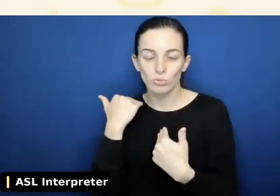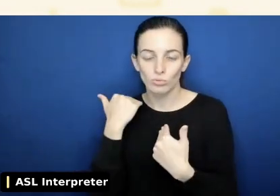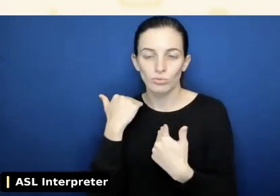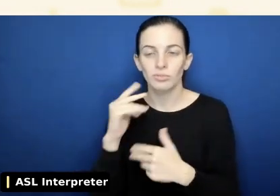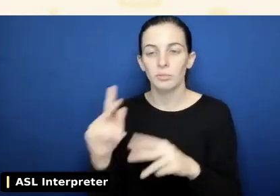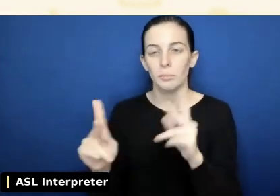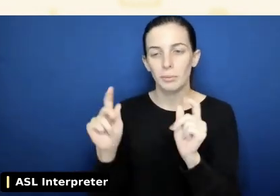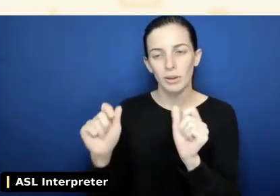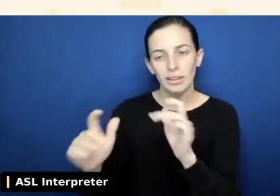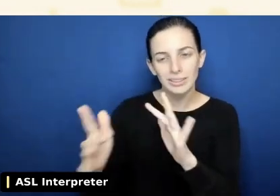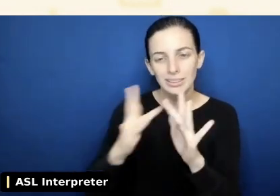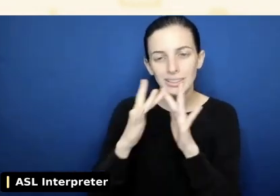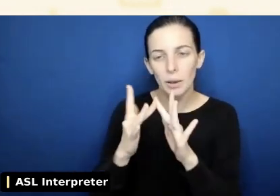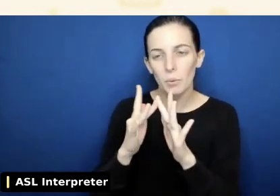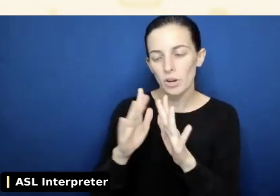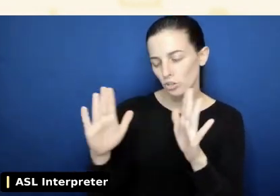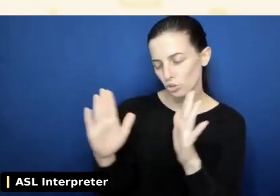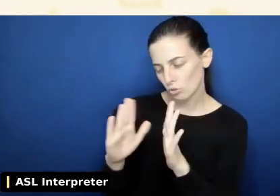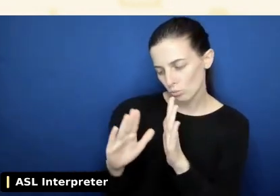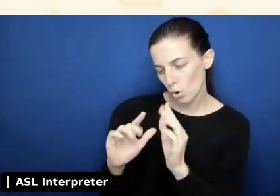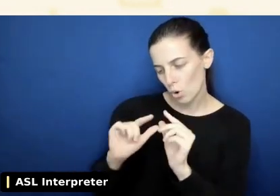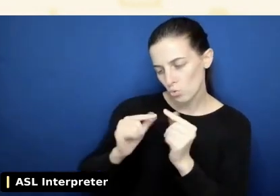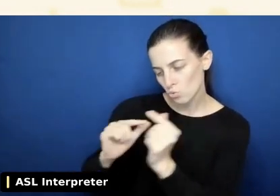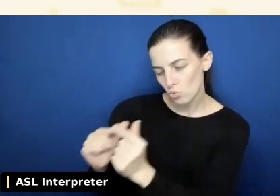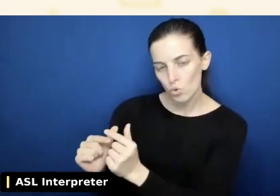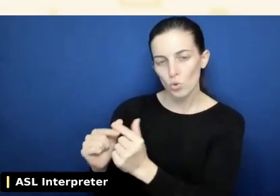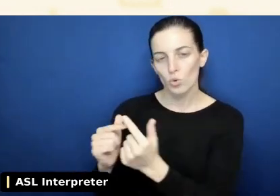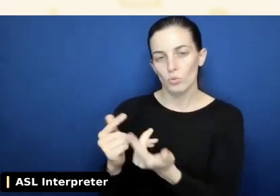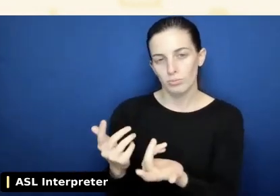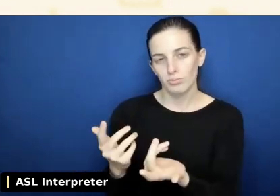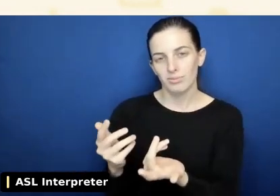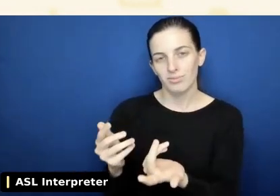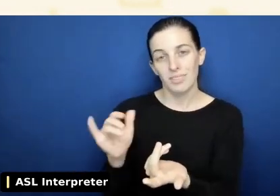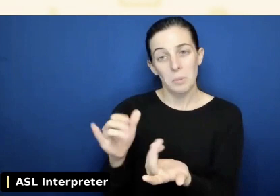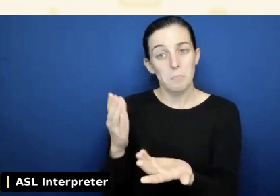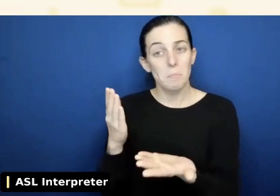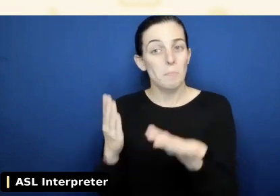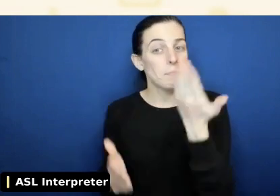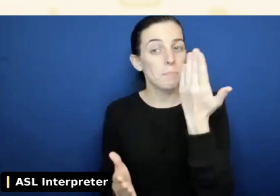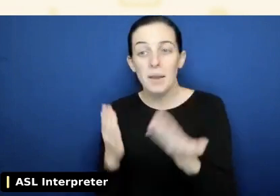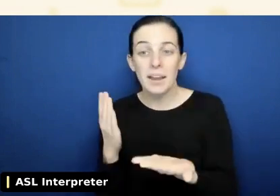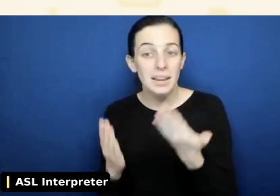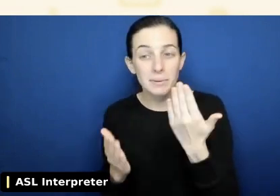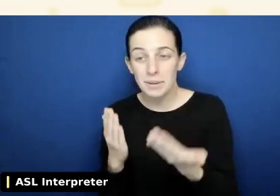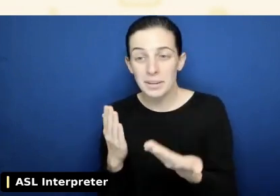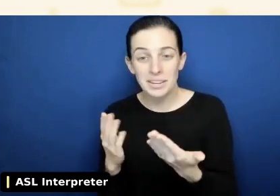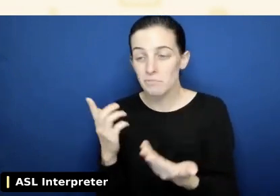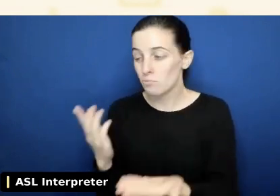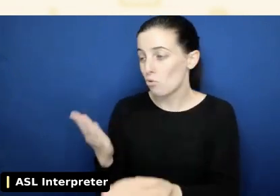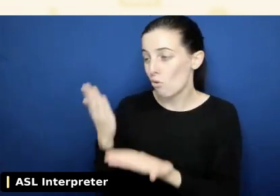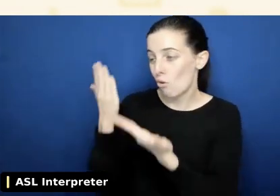in smaller groups, and also maybe offering body assistant.